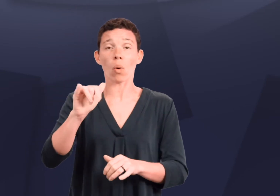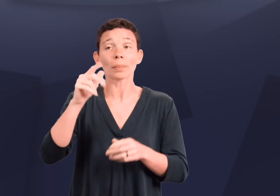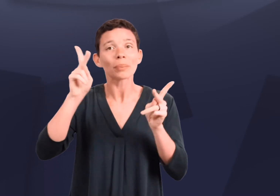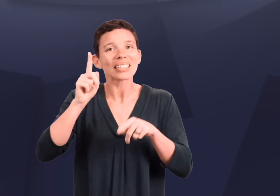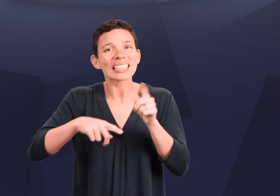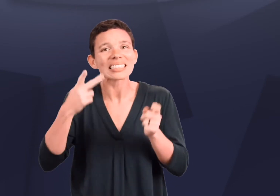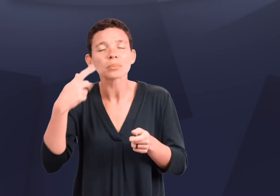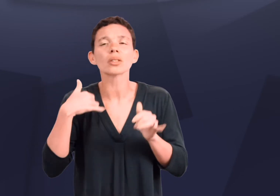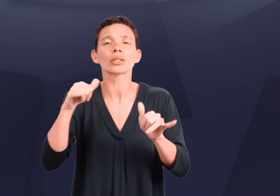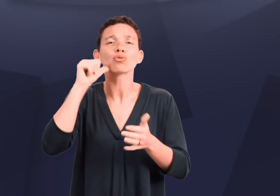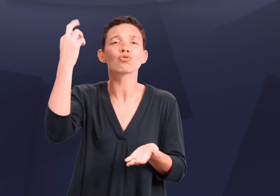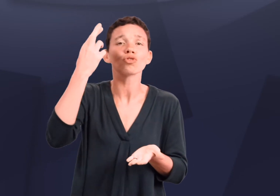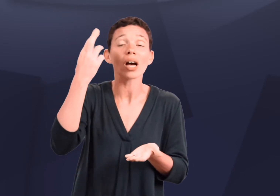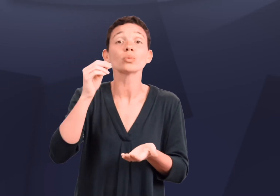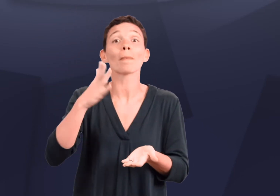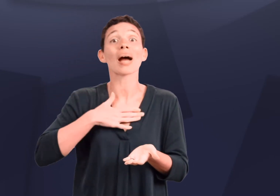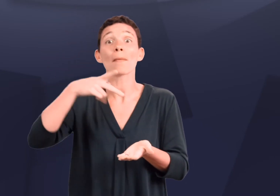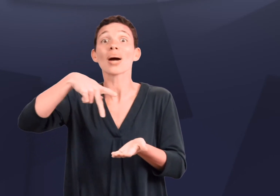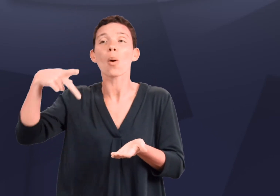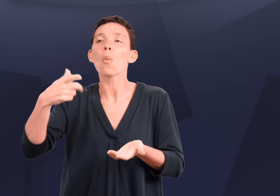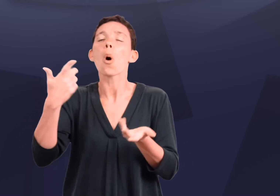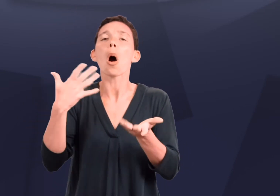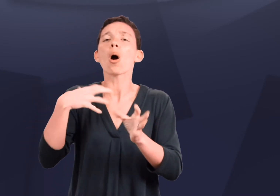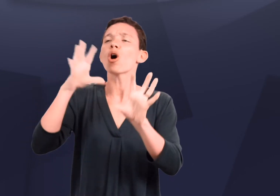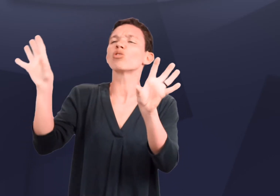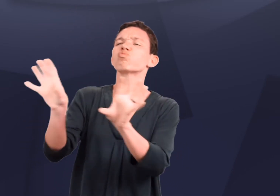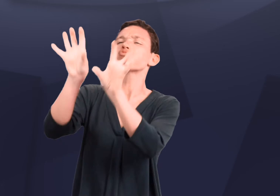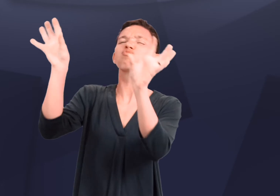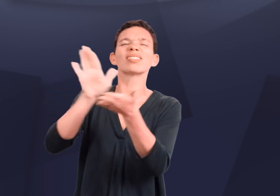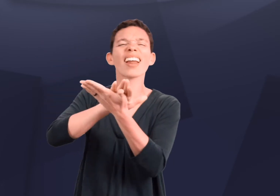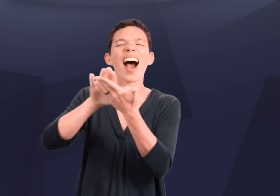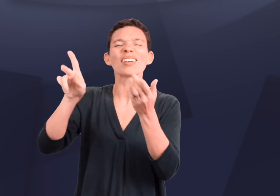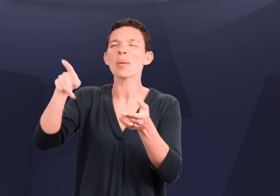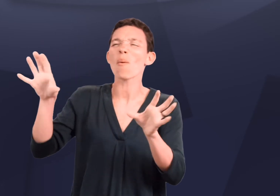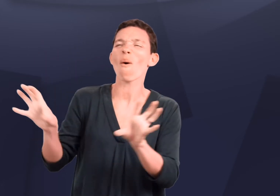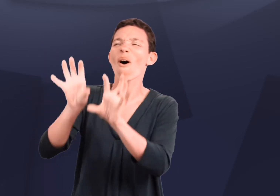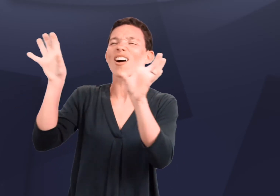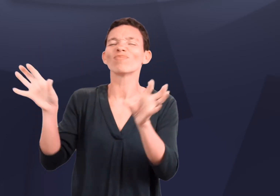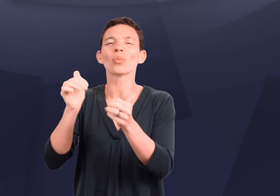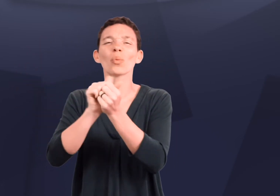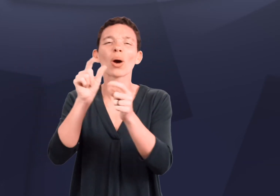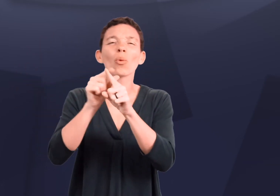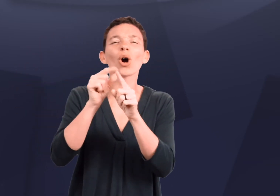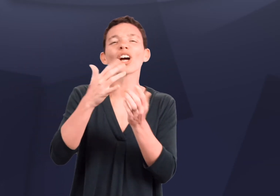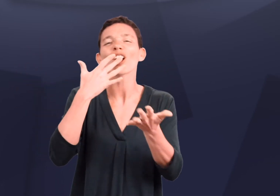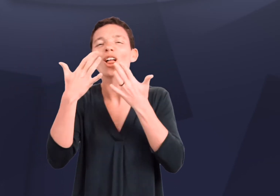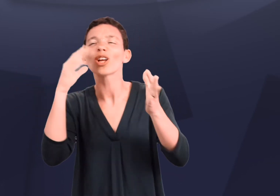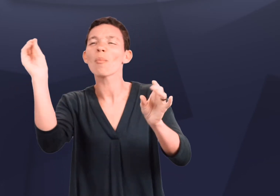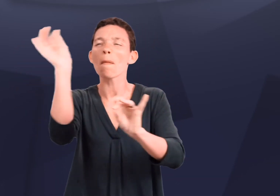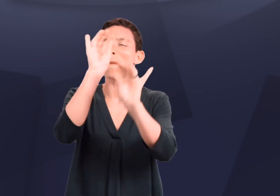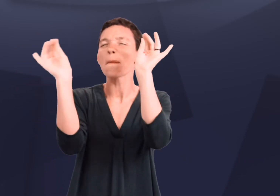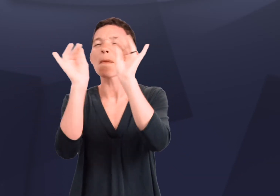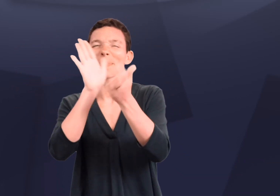These acts are unintentional. The same issue exists with overdecorated PowerPoint.